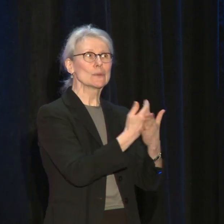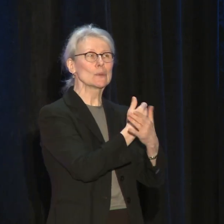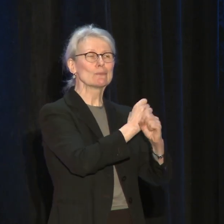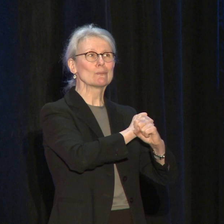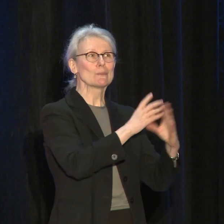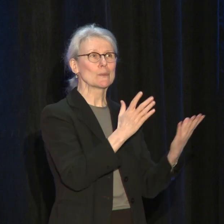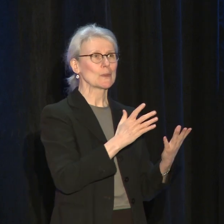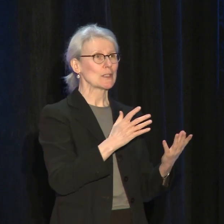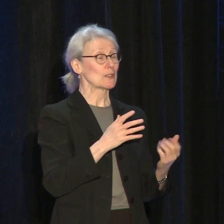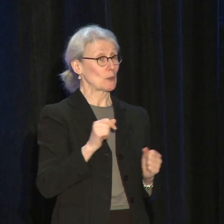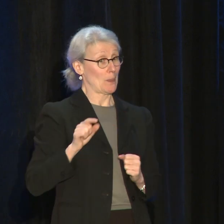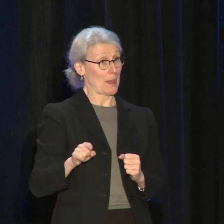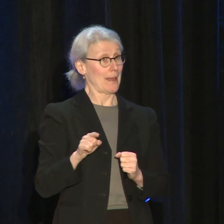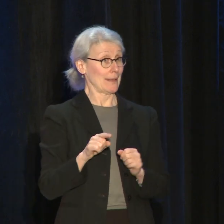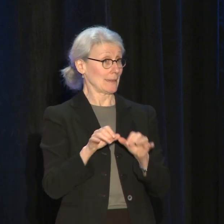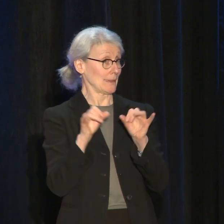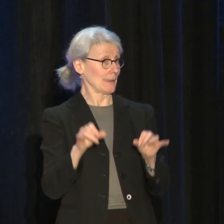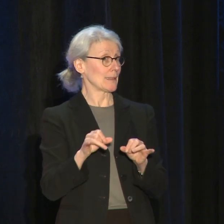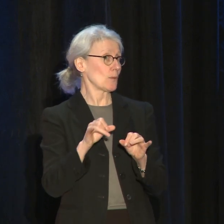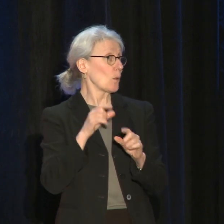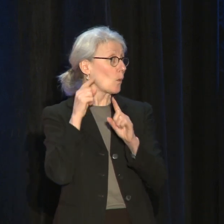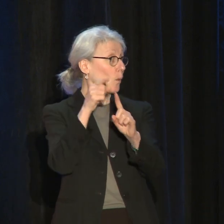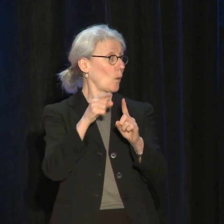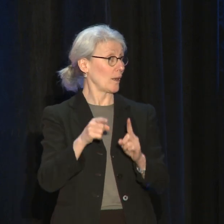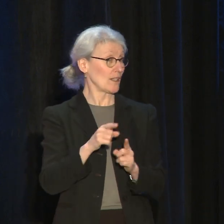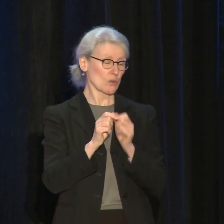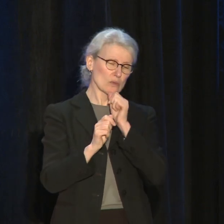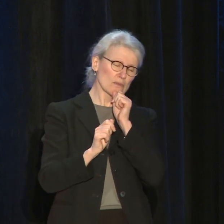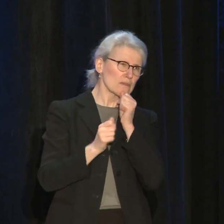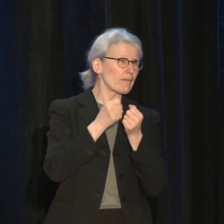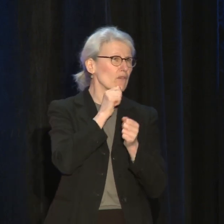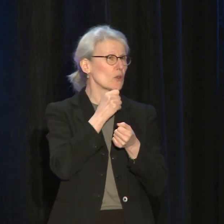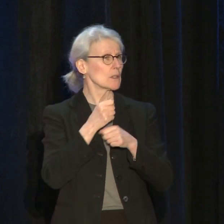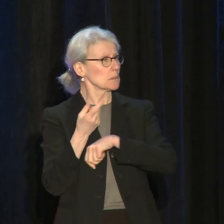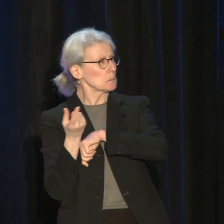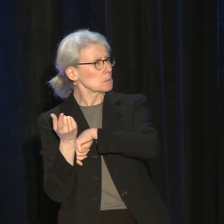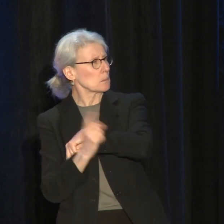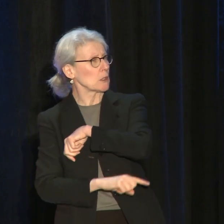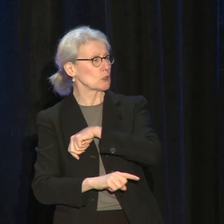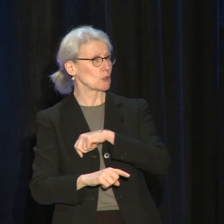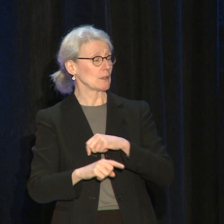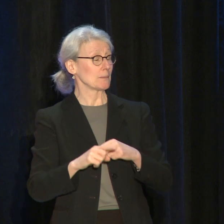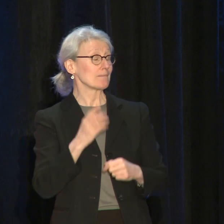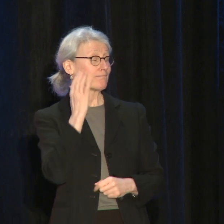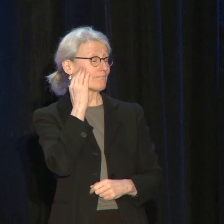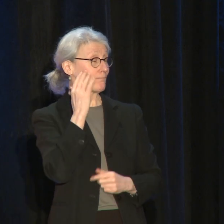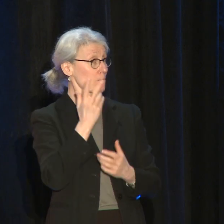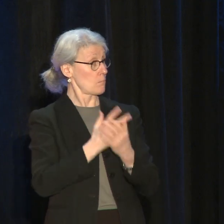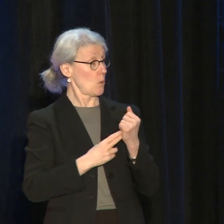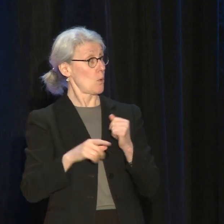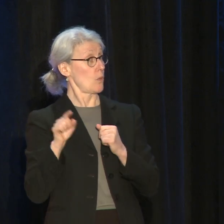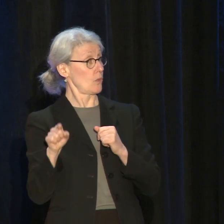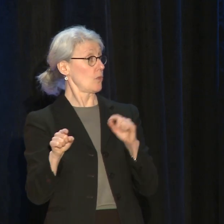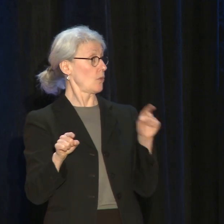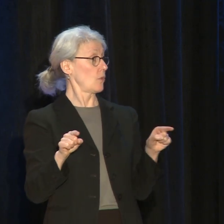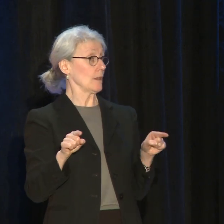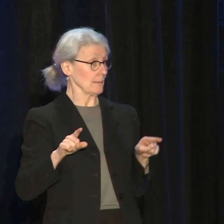fundamentally designed to make people suffer. I understood those principles and I thought, these